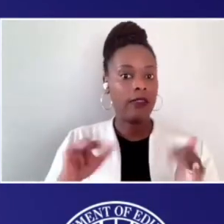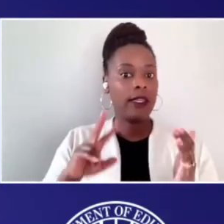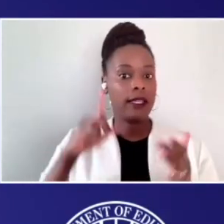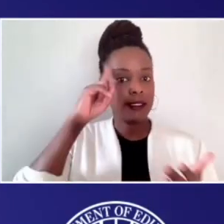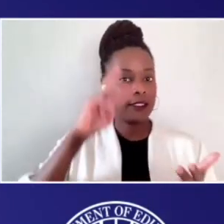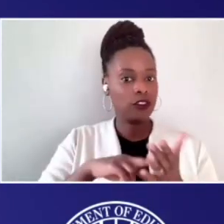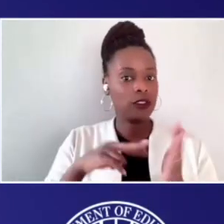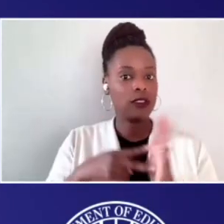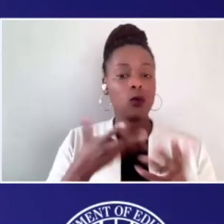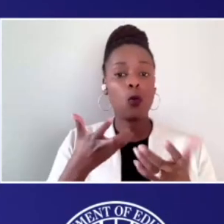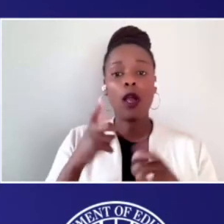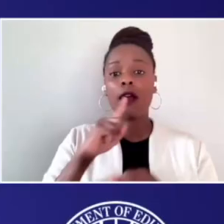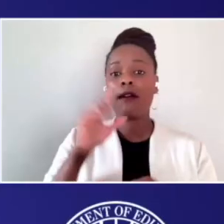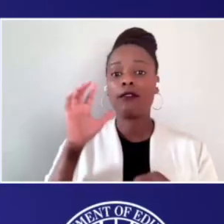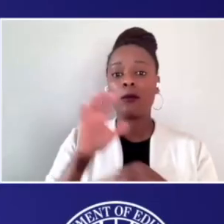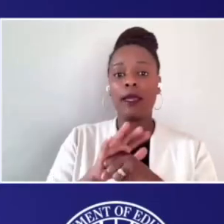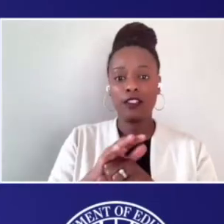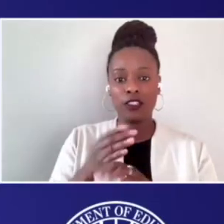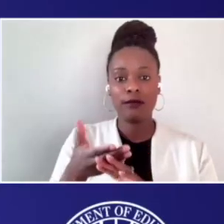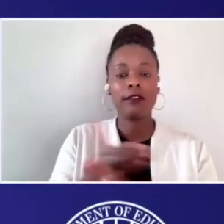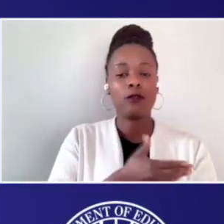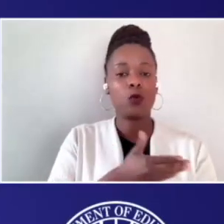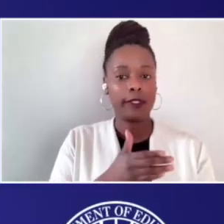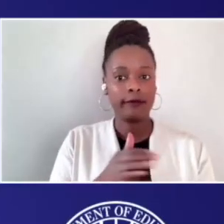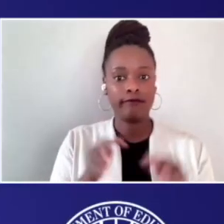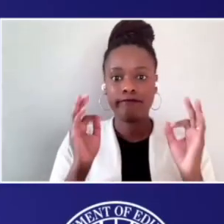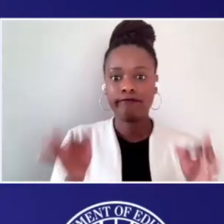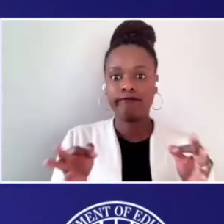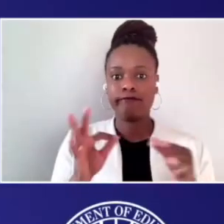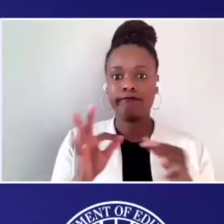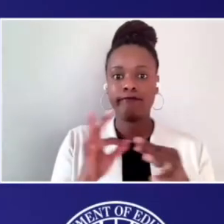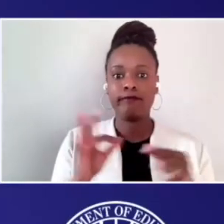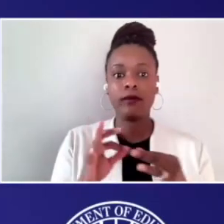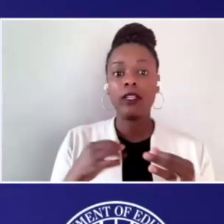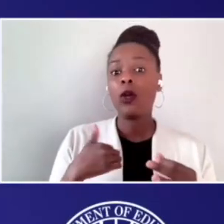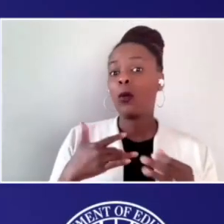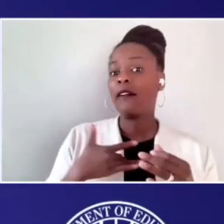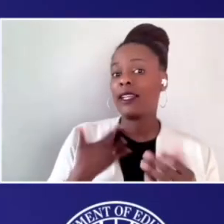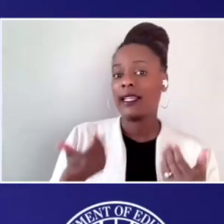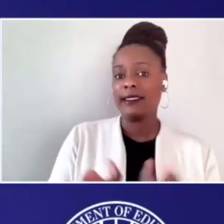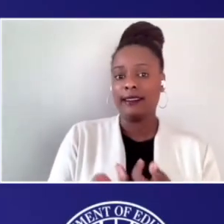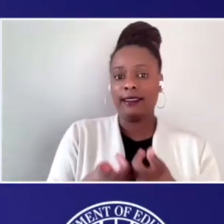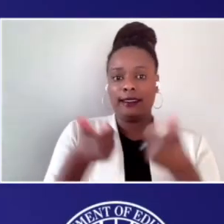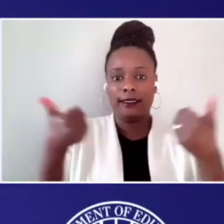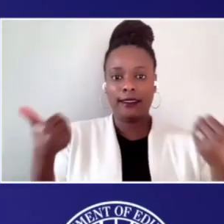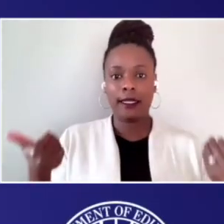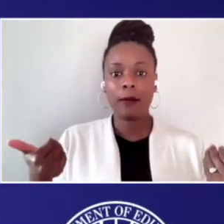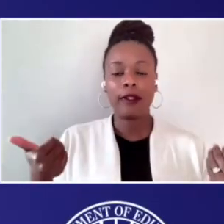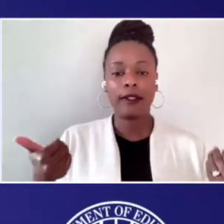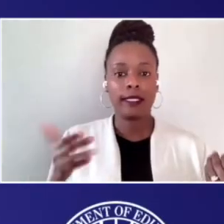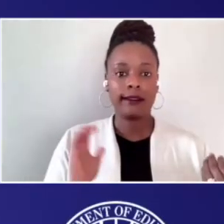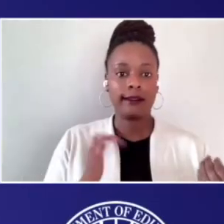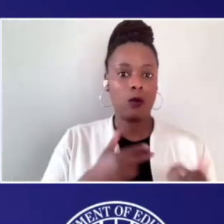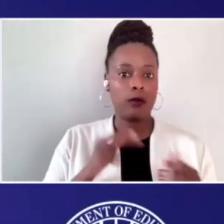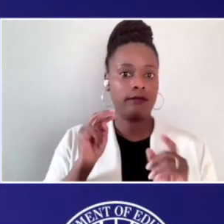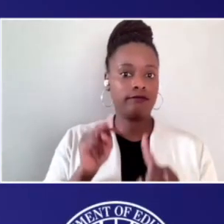that before we go any further. We believe that it is separate. That is our position at the moment. But we want ultimate clarity so that we can